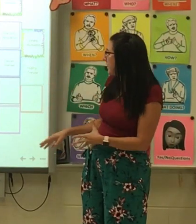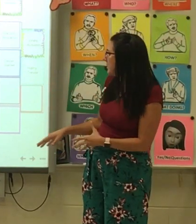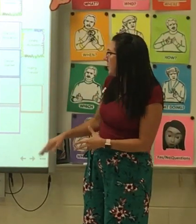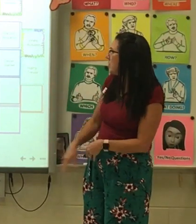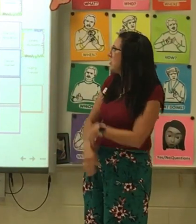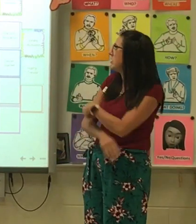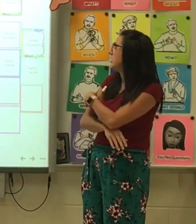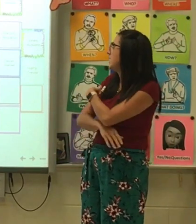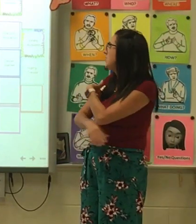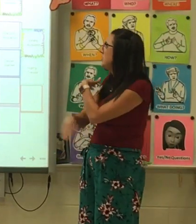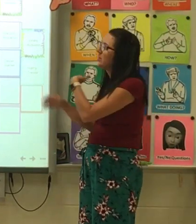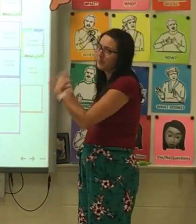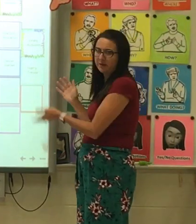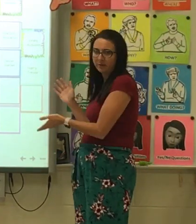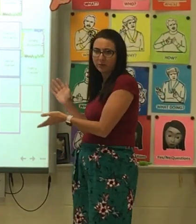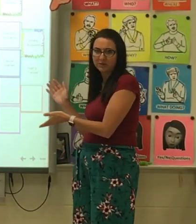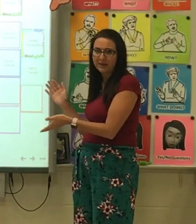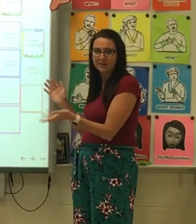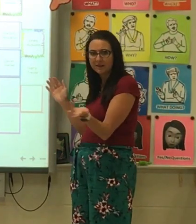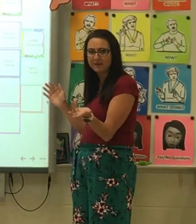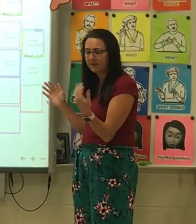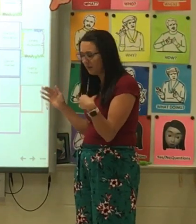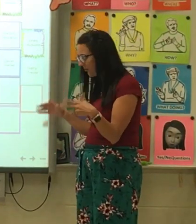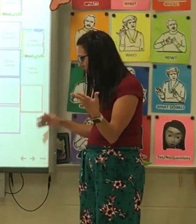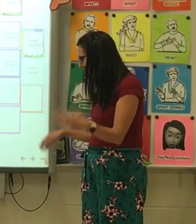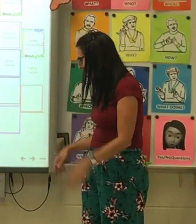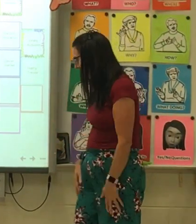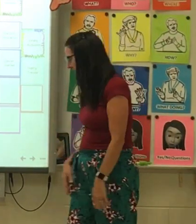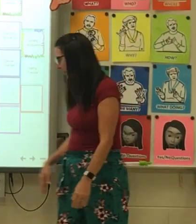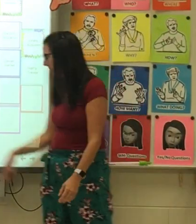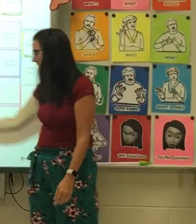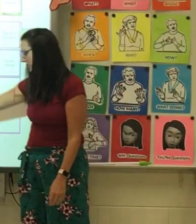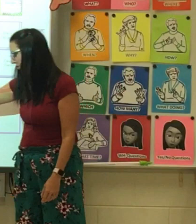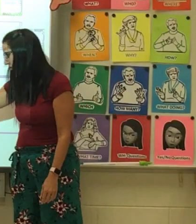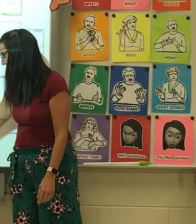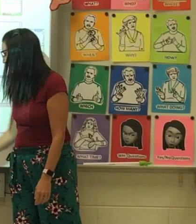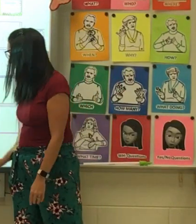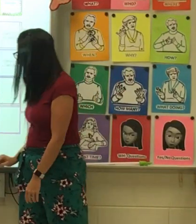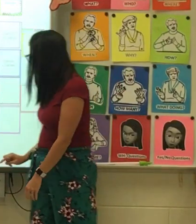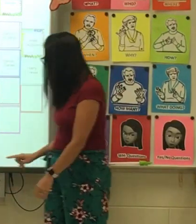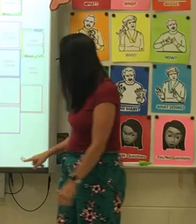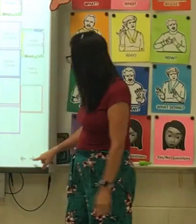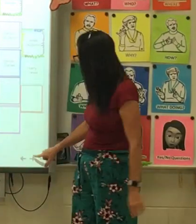doing this you can chart change it'll be on the board like this and we'll find your seat and any instructions will be in the middle